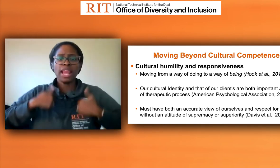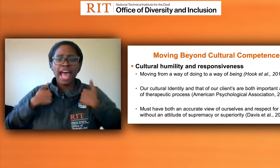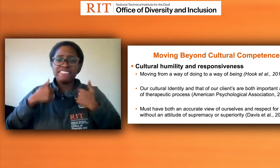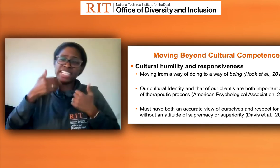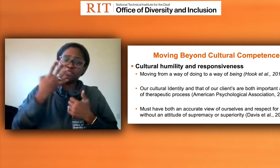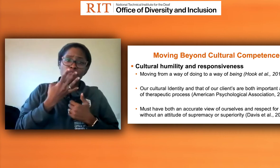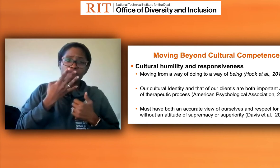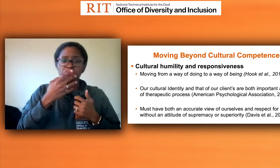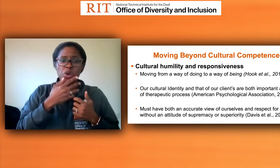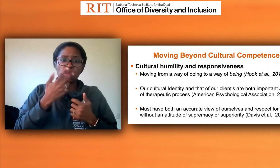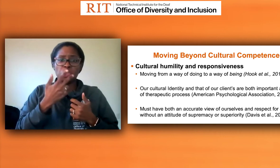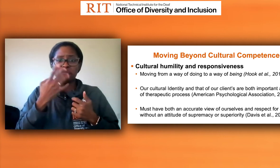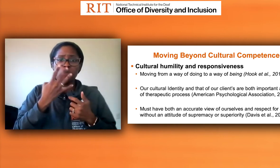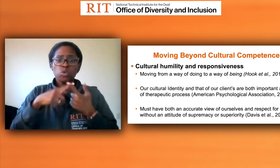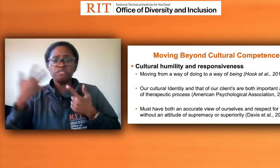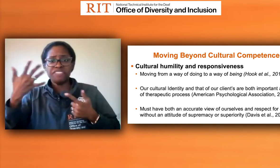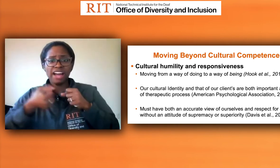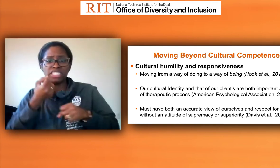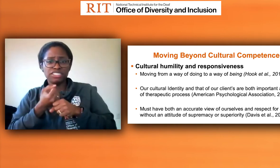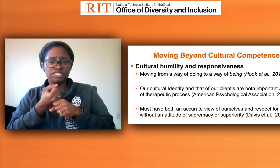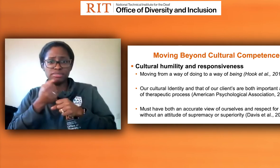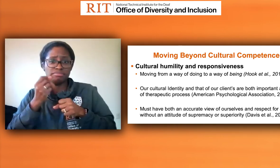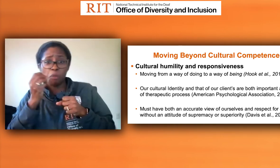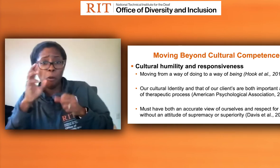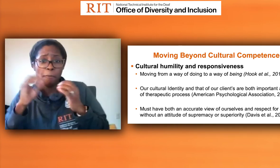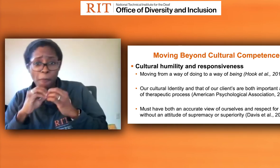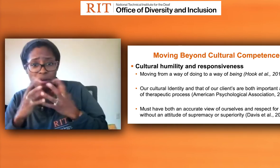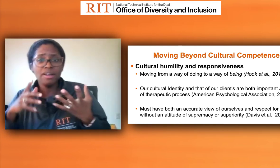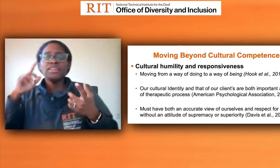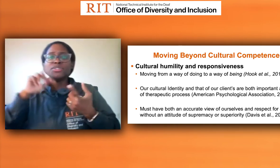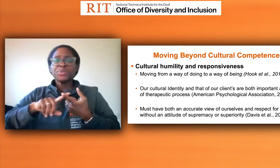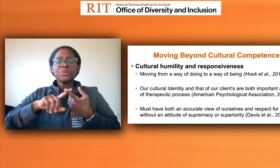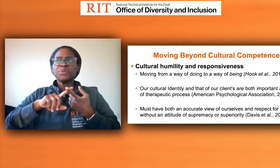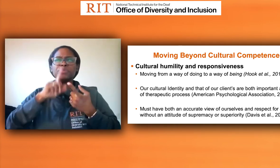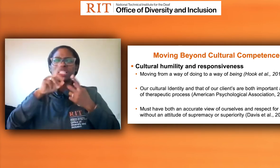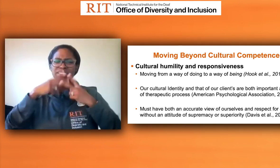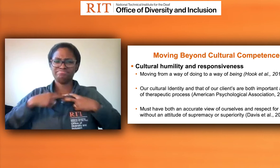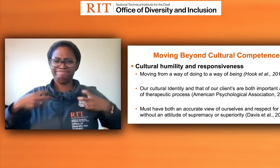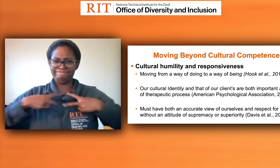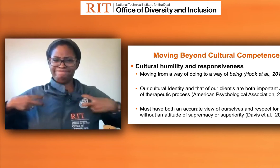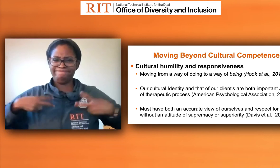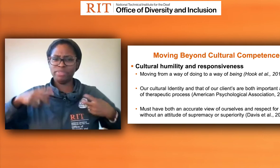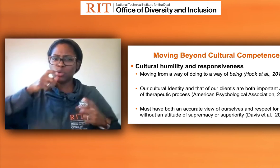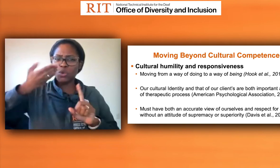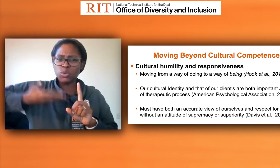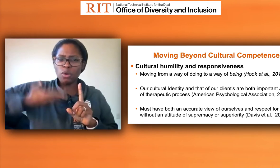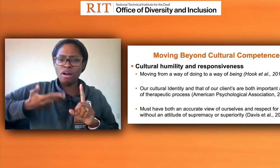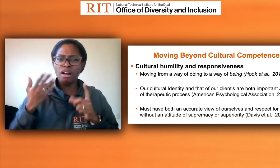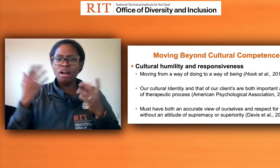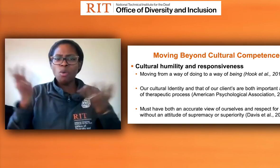to take this time in your life over the next few years or in your, you know, 3- to 5-year program and be introspective.